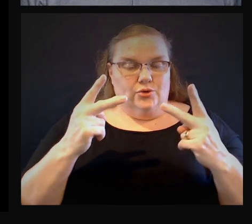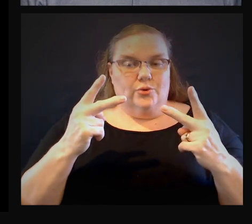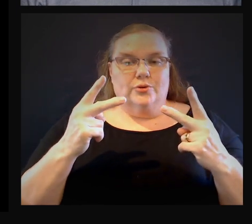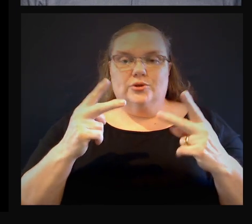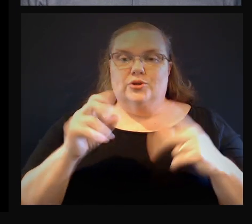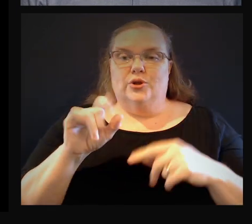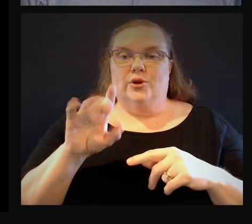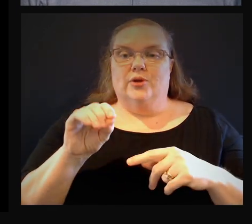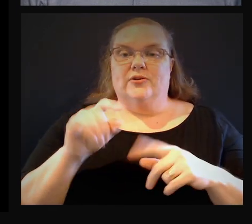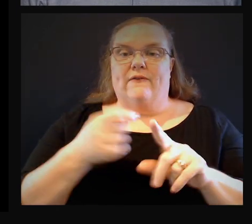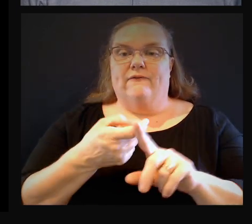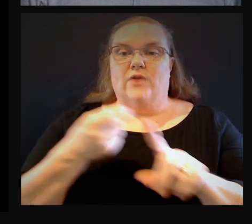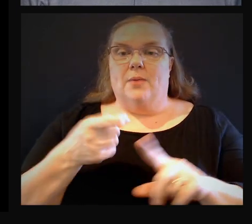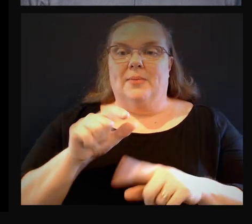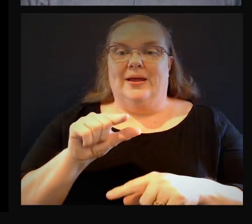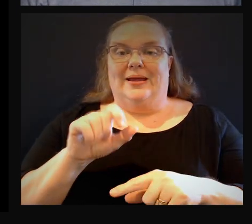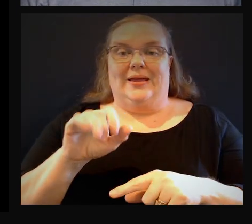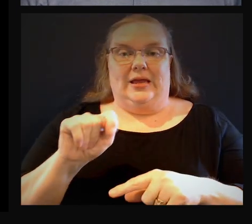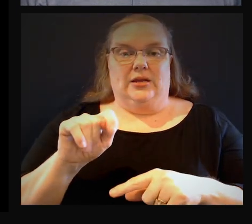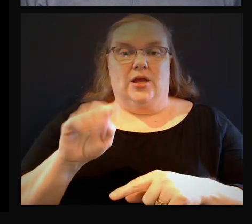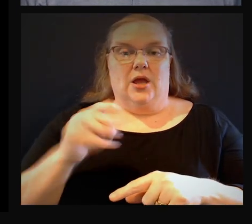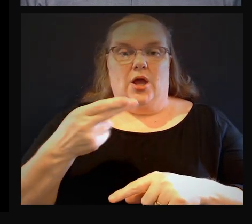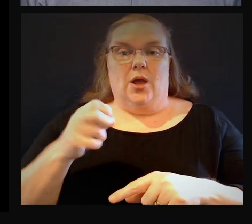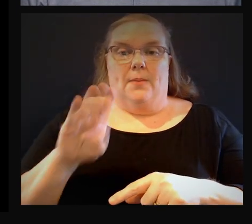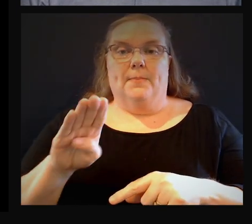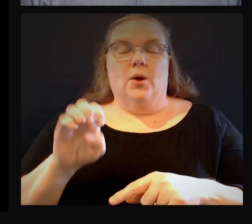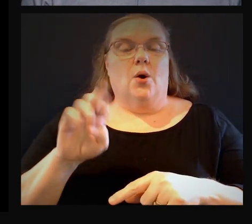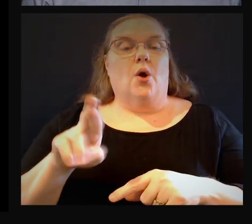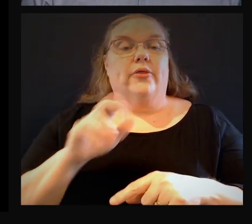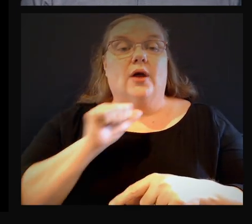from Github or on the Unreal Engine Marketplace.